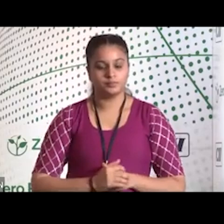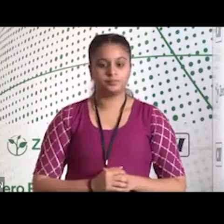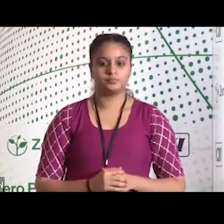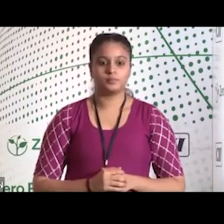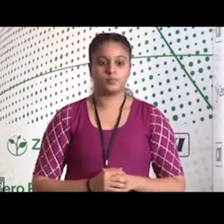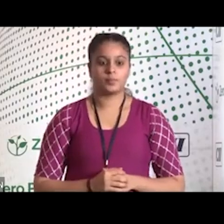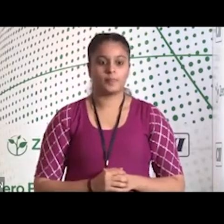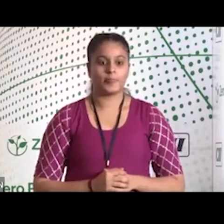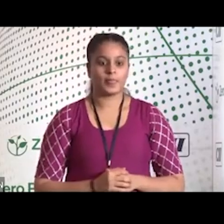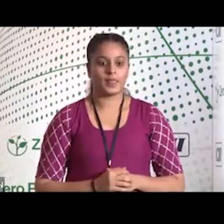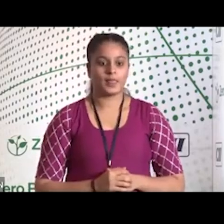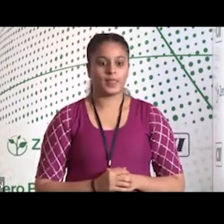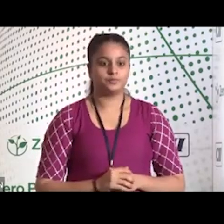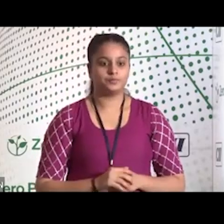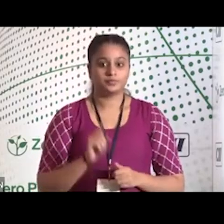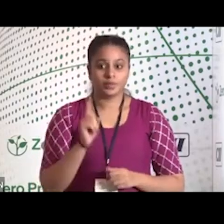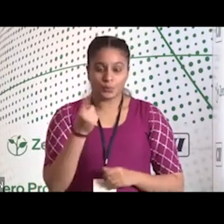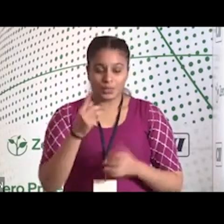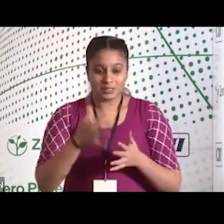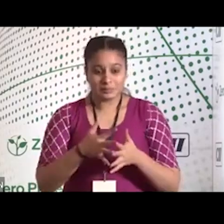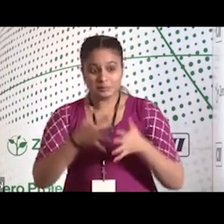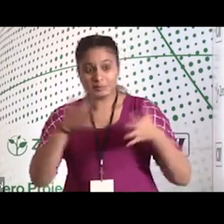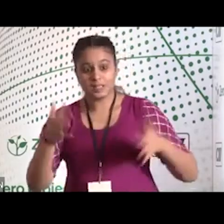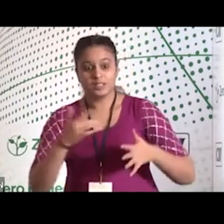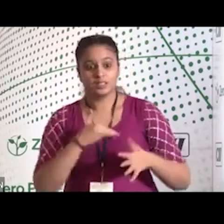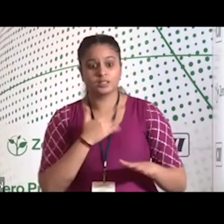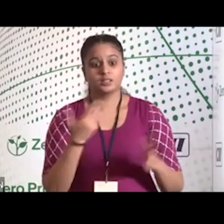I think one of the biggest realizations for us